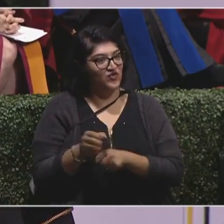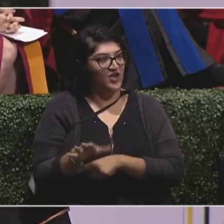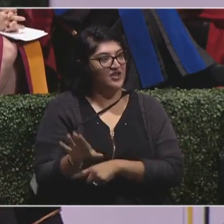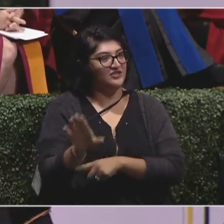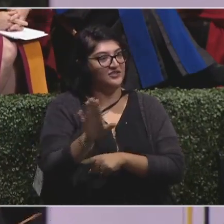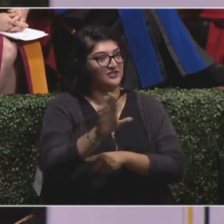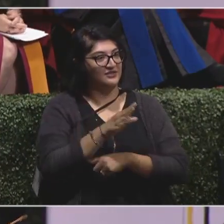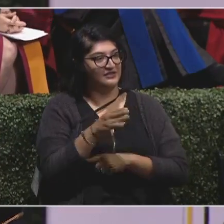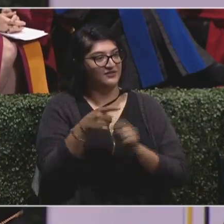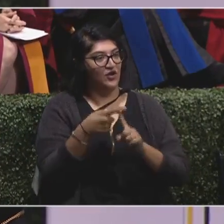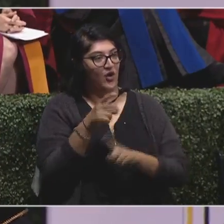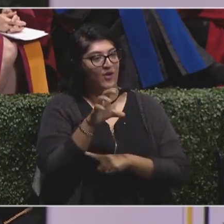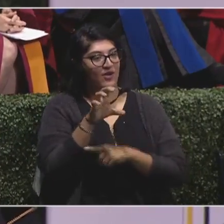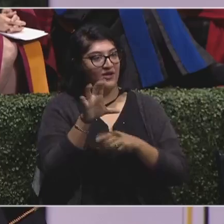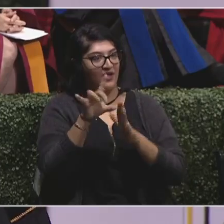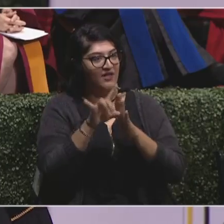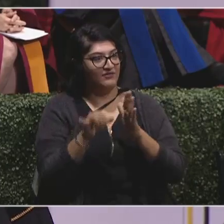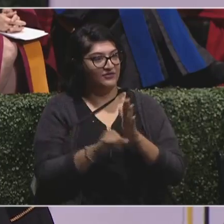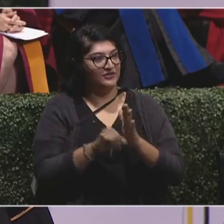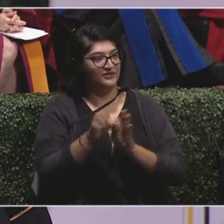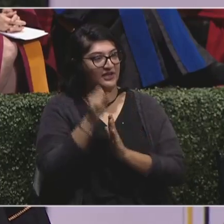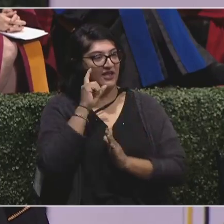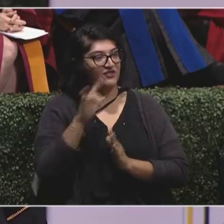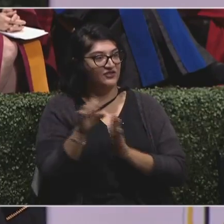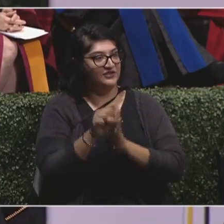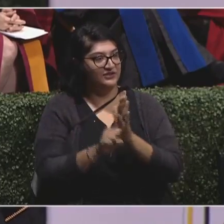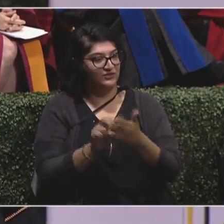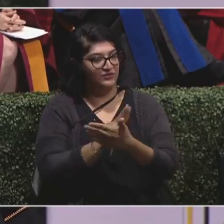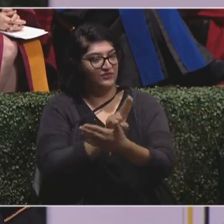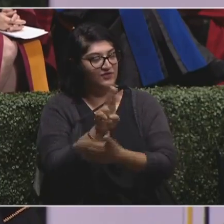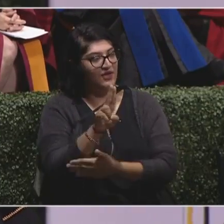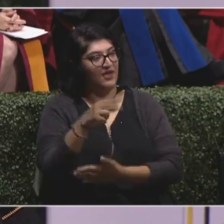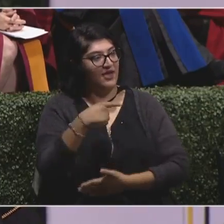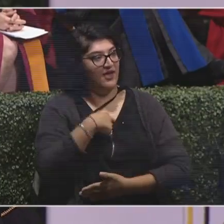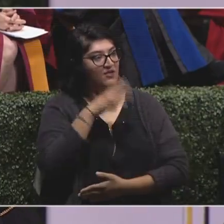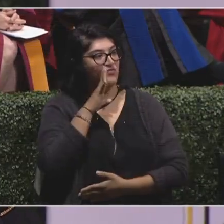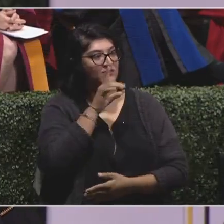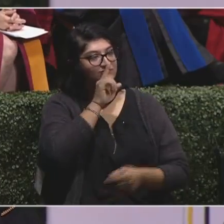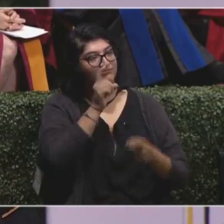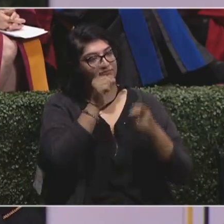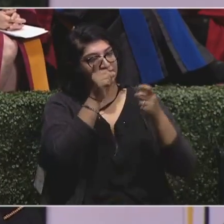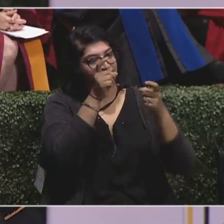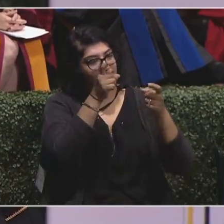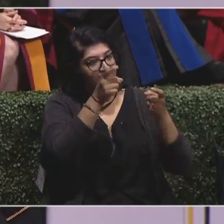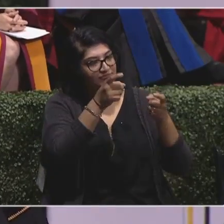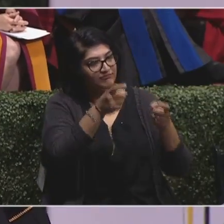ALL RIGHT, HERE WE GO. BY THE AUTHORITY VESTED IN ME BY THE STATE OF CALIFORNIA AND BY